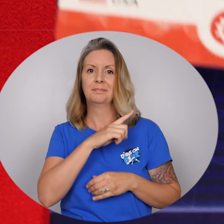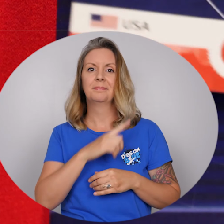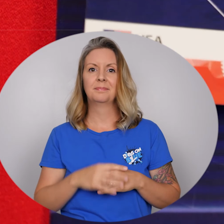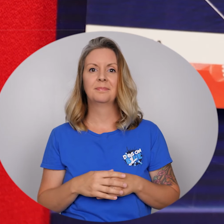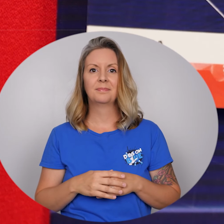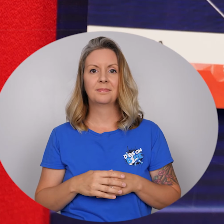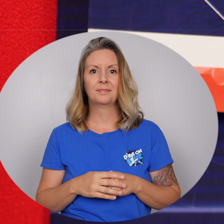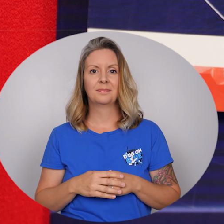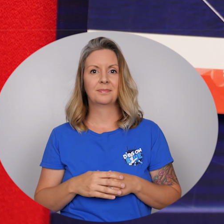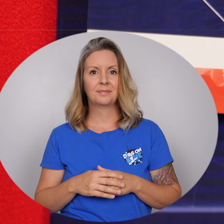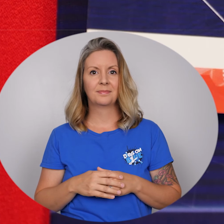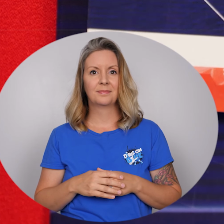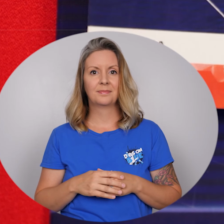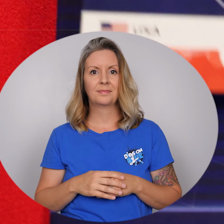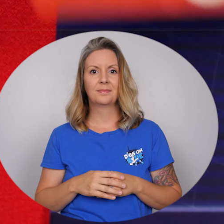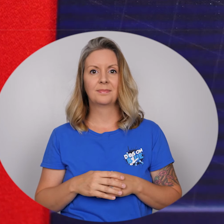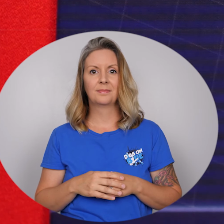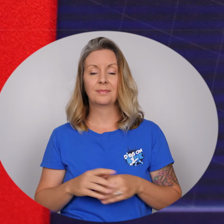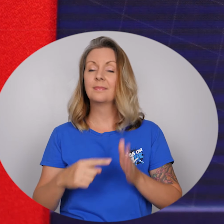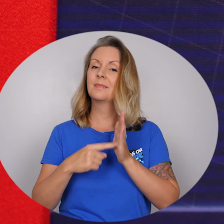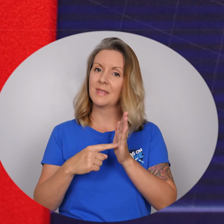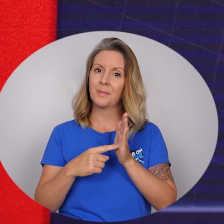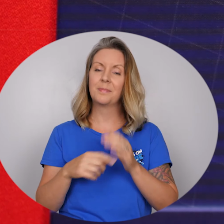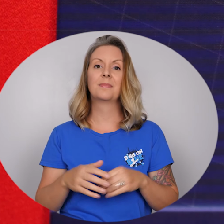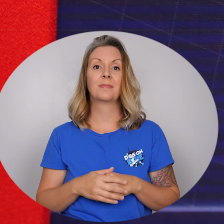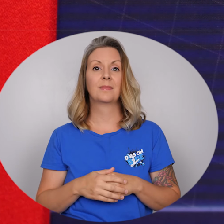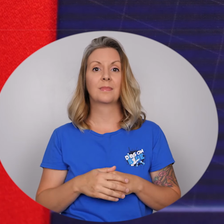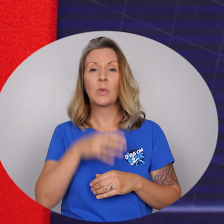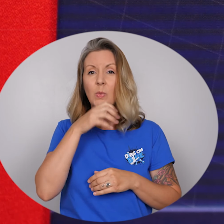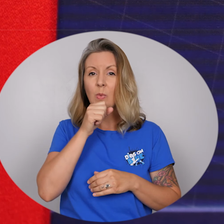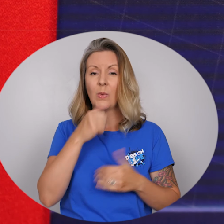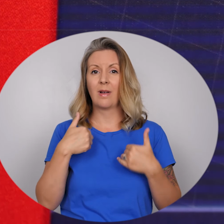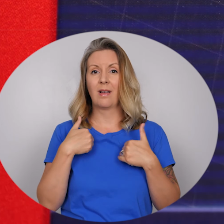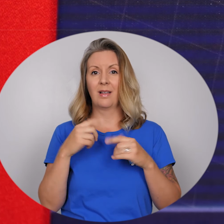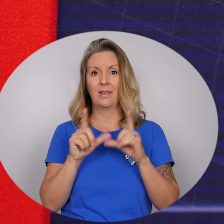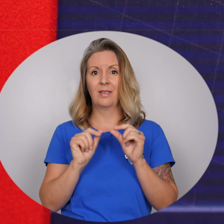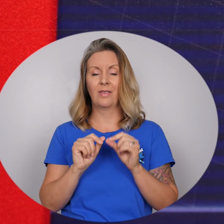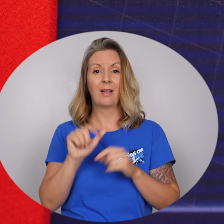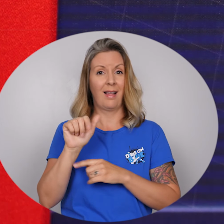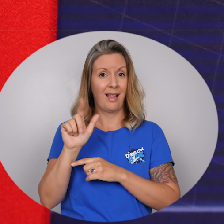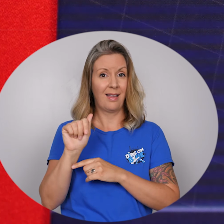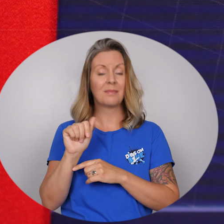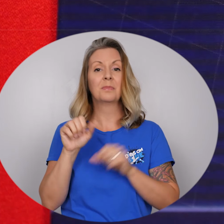city card that matches the city you are currently both in. So, for example, the orange player